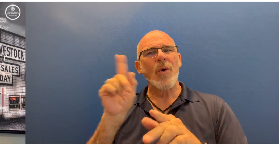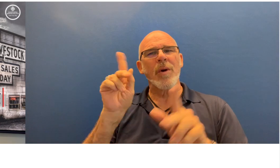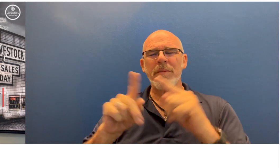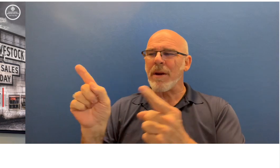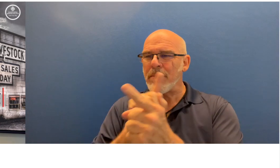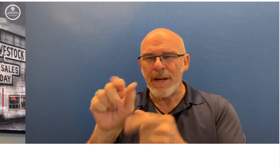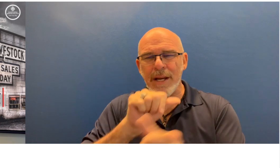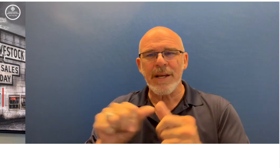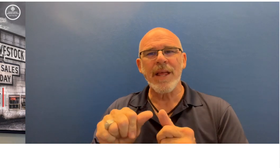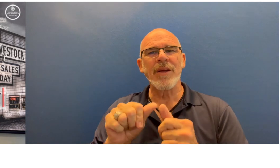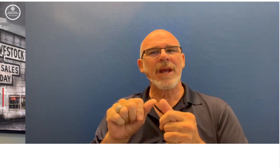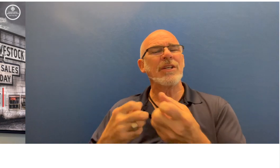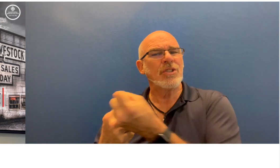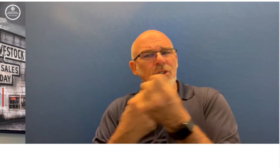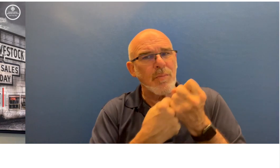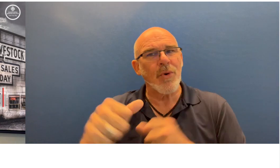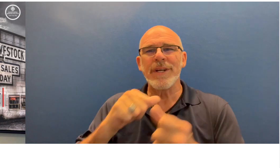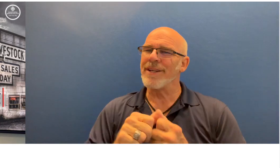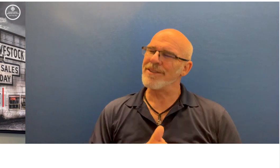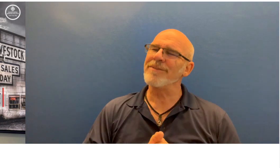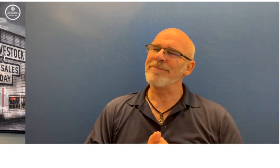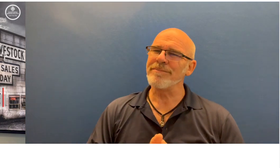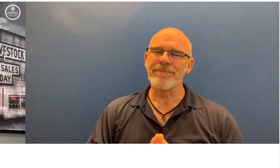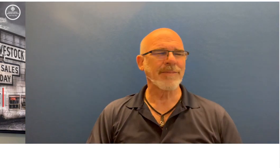and providing mutual support to each other. Thanks for sharing that.